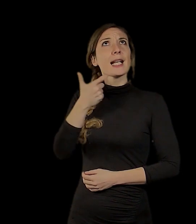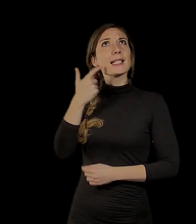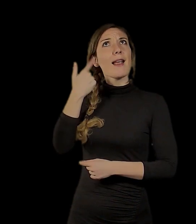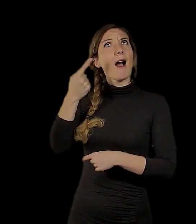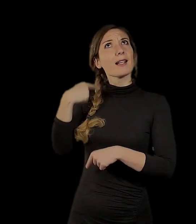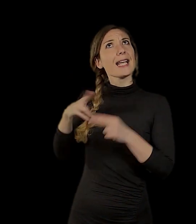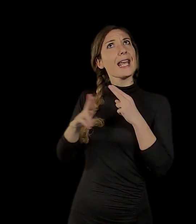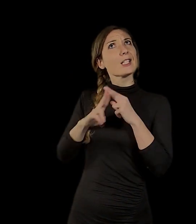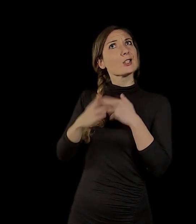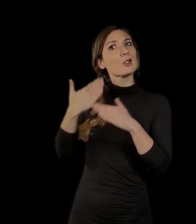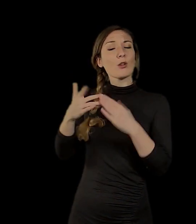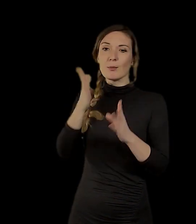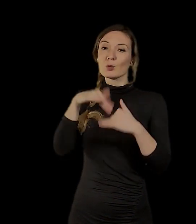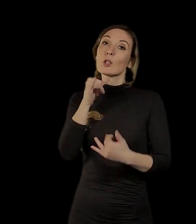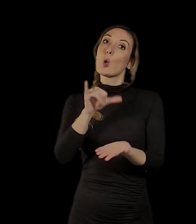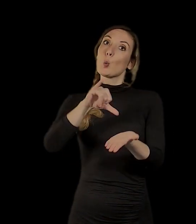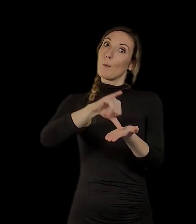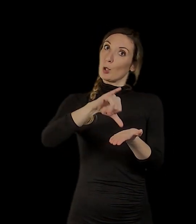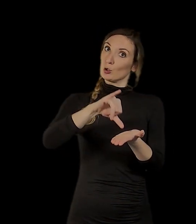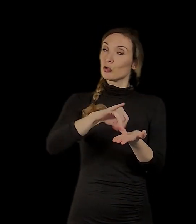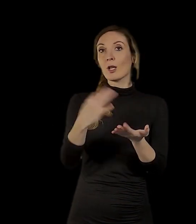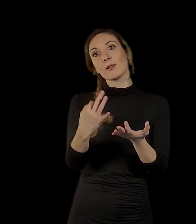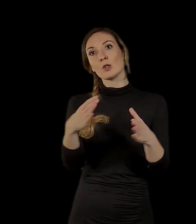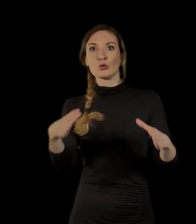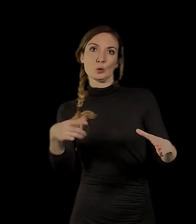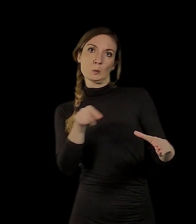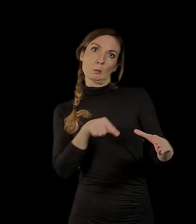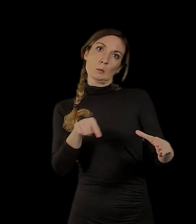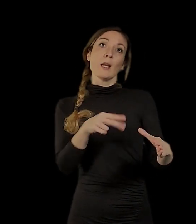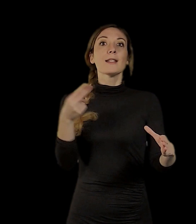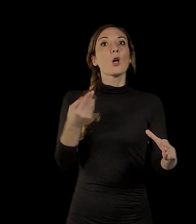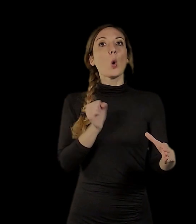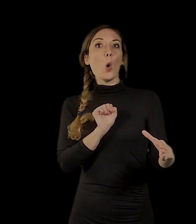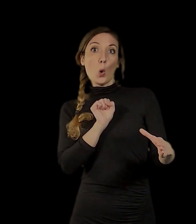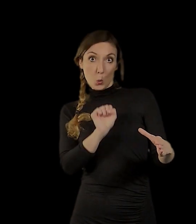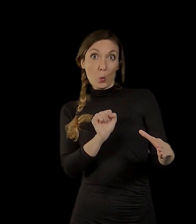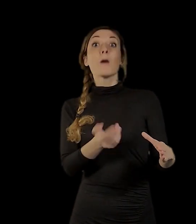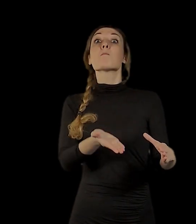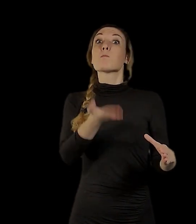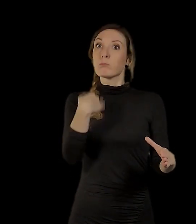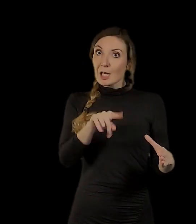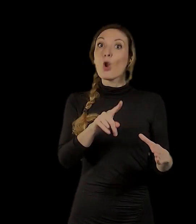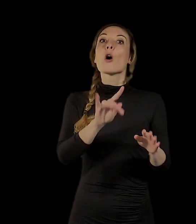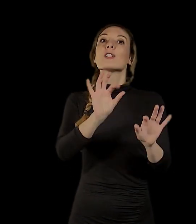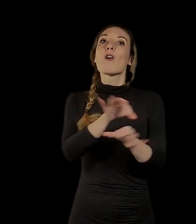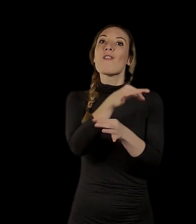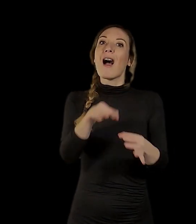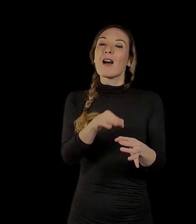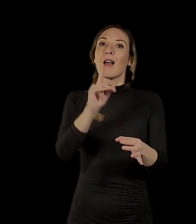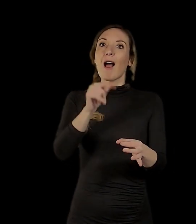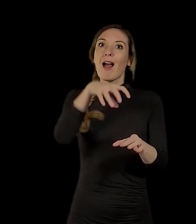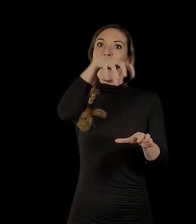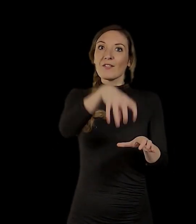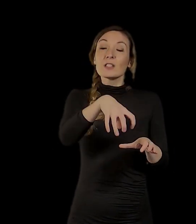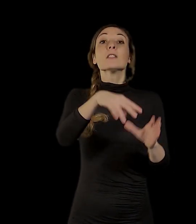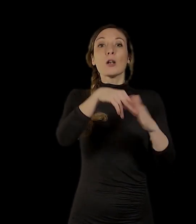And somehow remind us of the presence of the former halls.